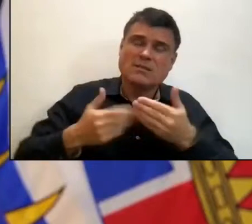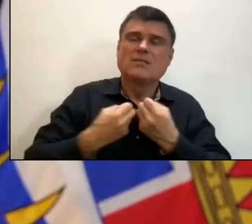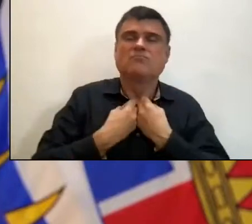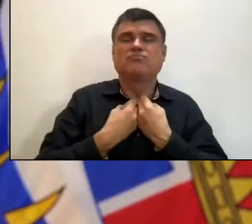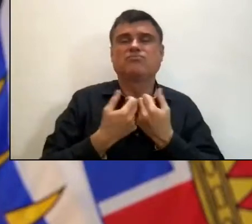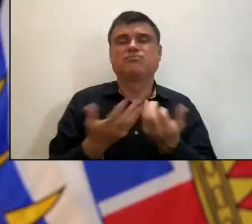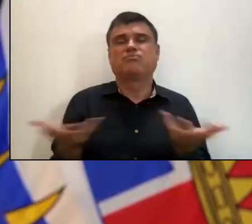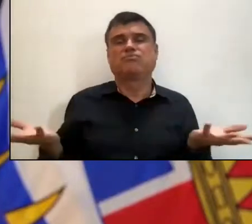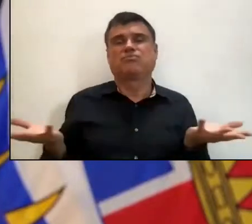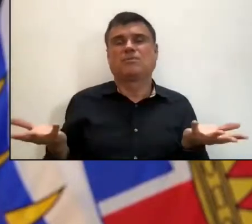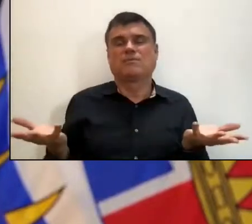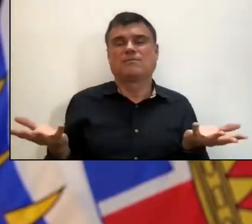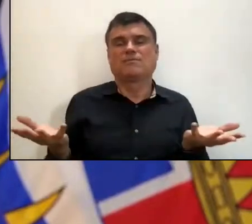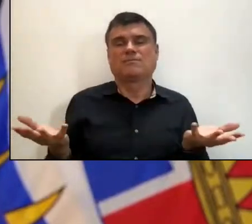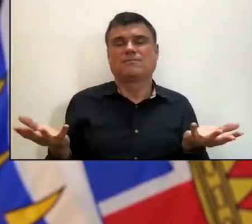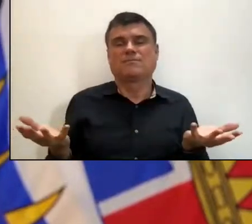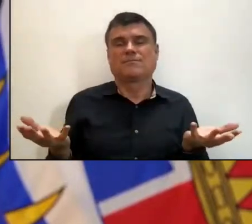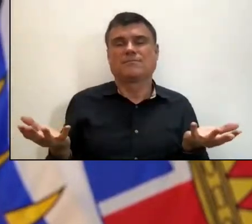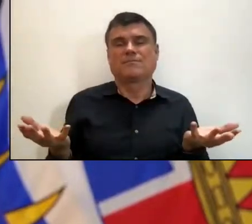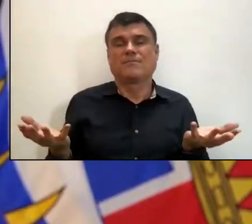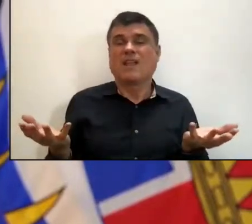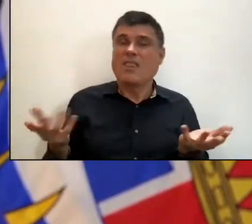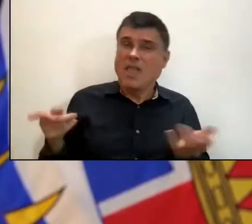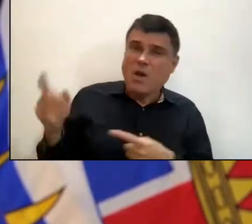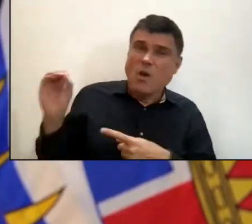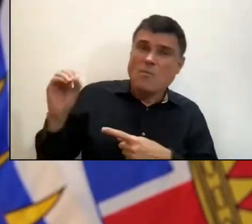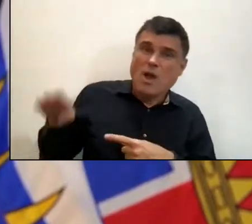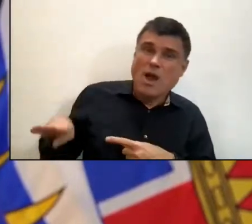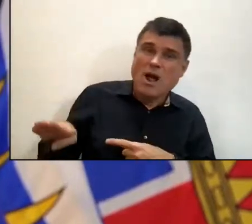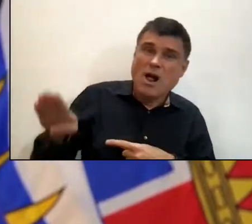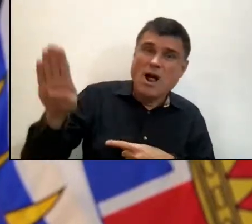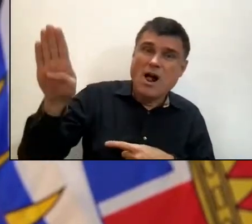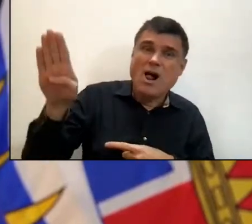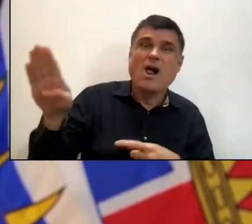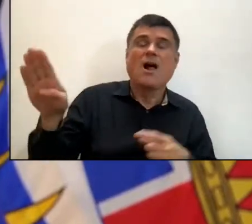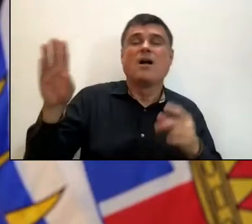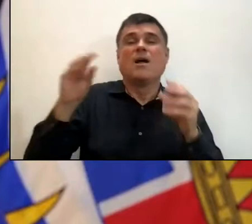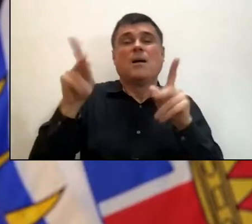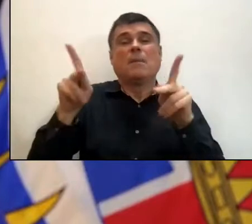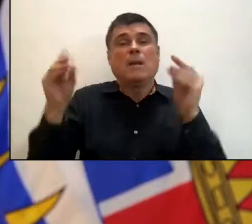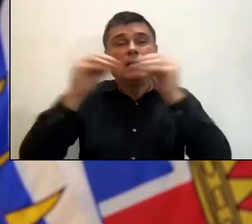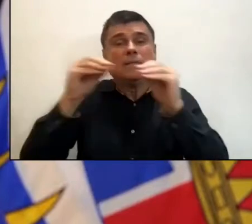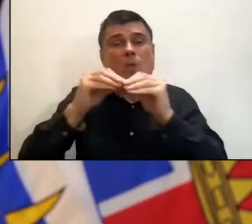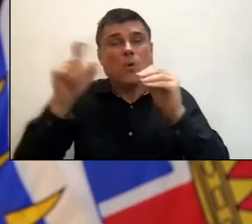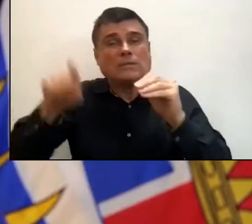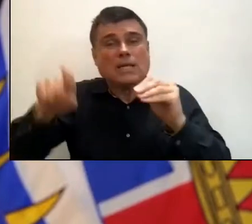needing testing. It's been challenging to keep people, to keep people in our health care system.